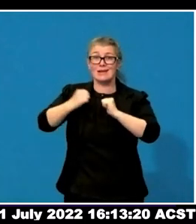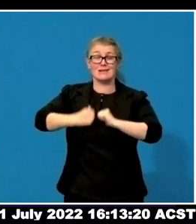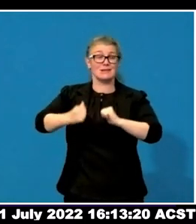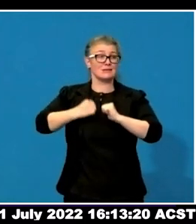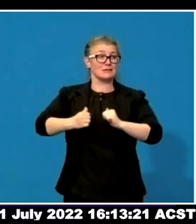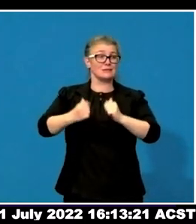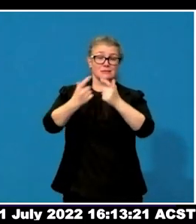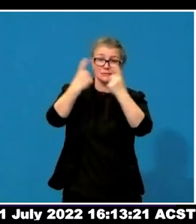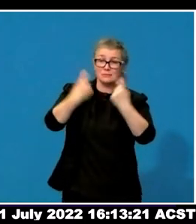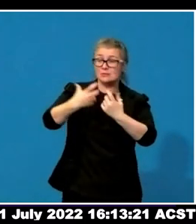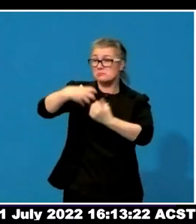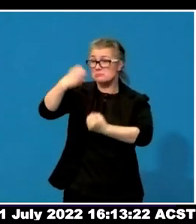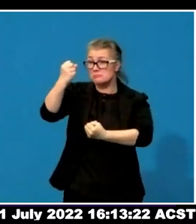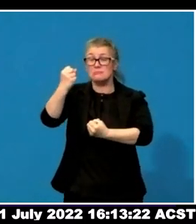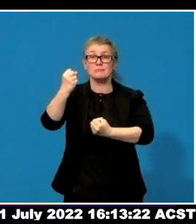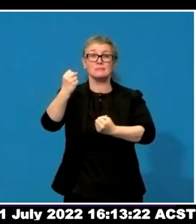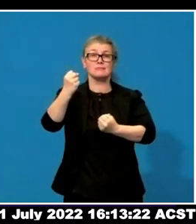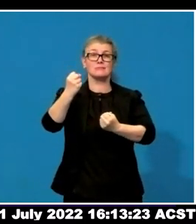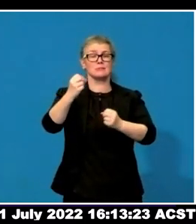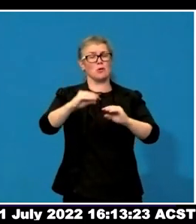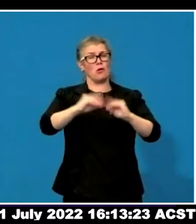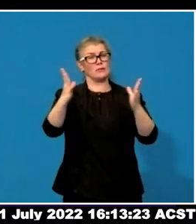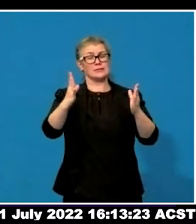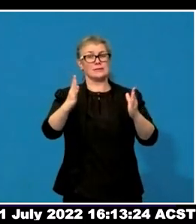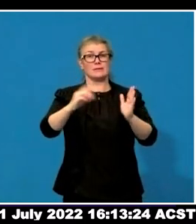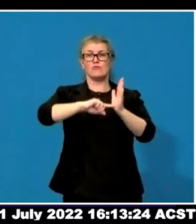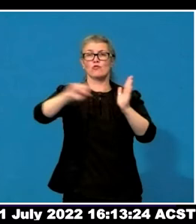And, of course, it would be a life-long learning. It's not just doing one course.